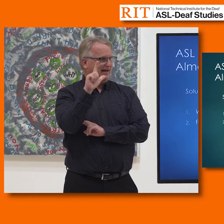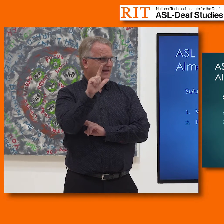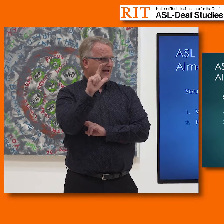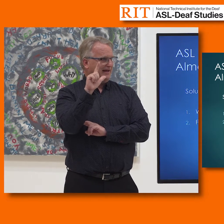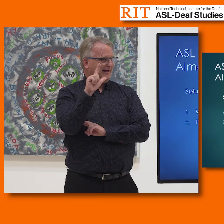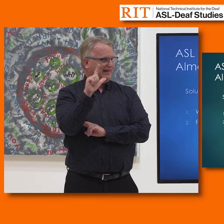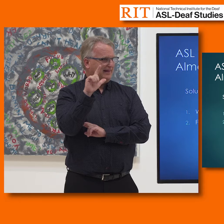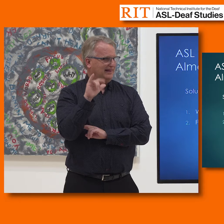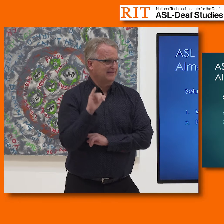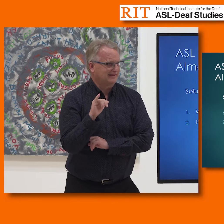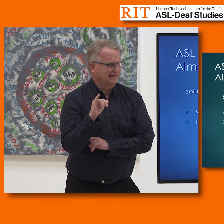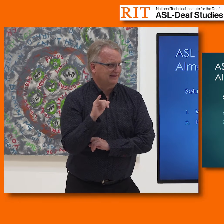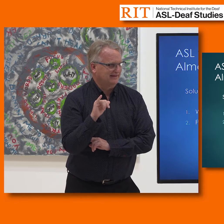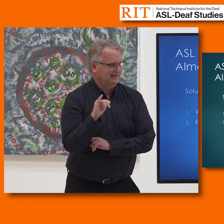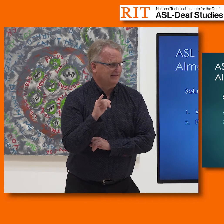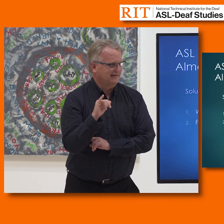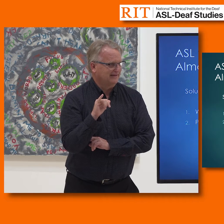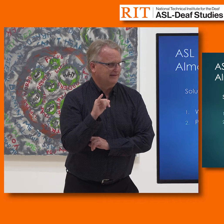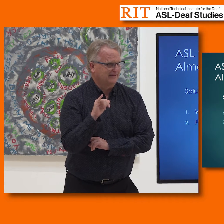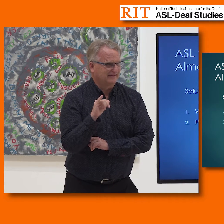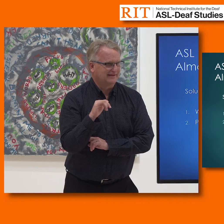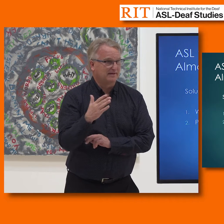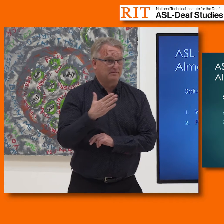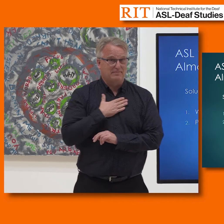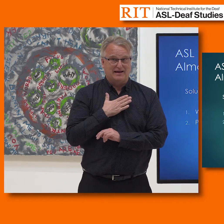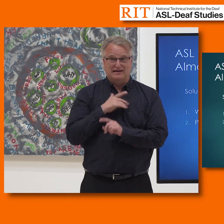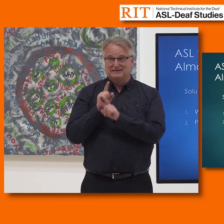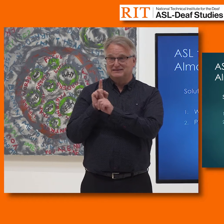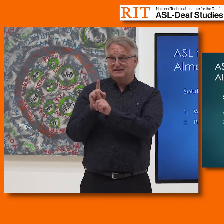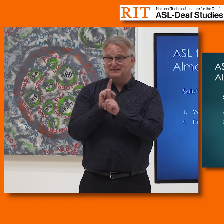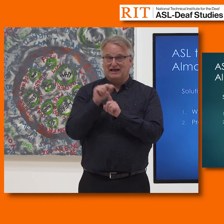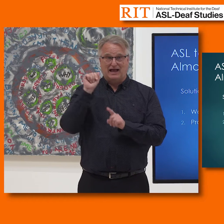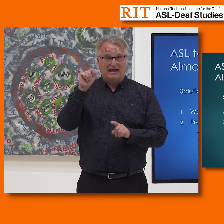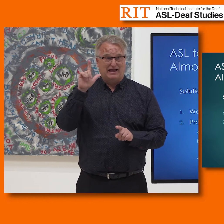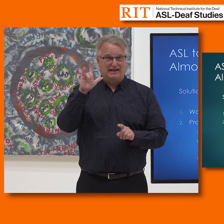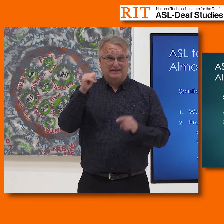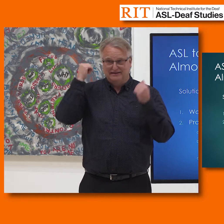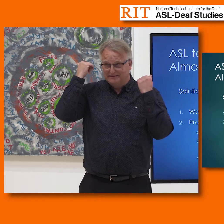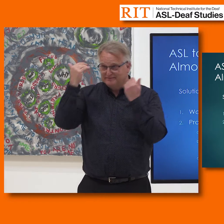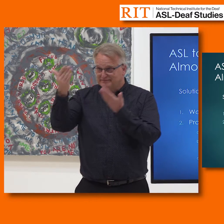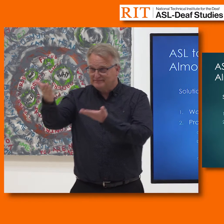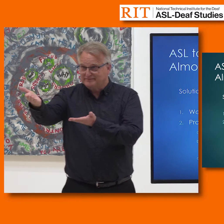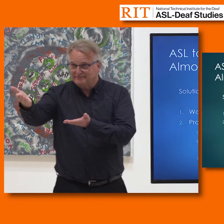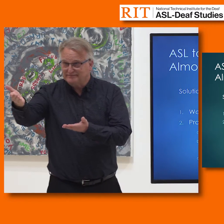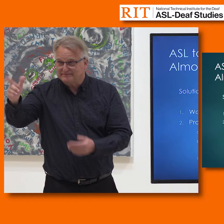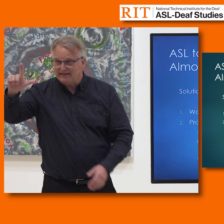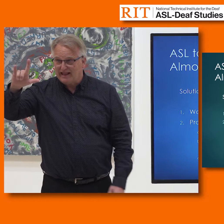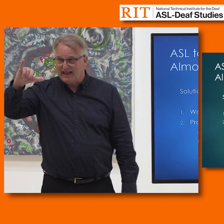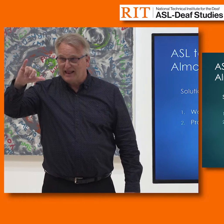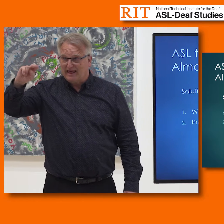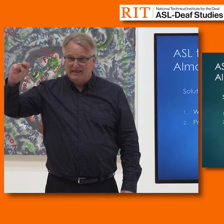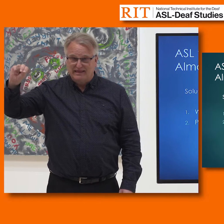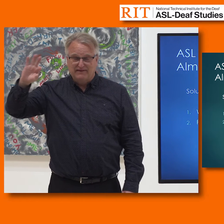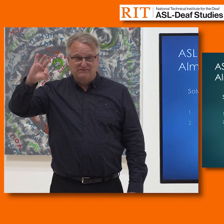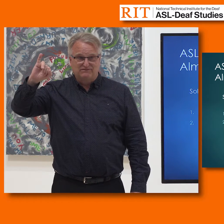I work with what I call a designated ally. My designated ally for today's presentation is Lynn Fenton.